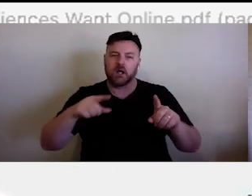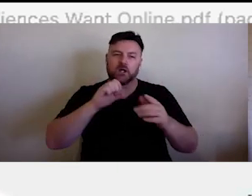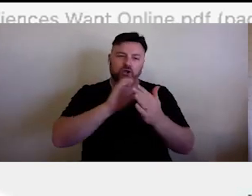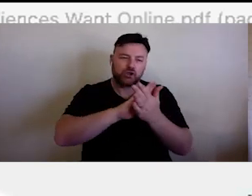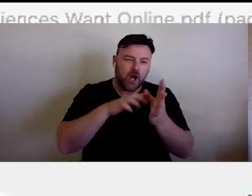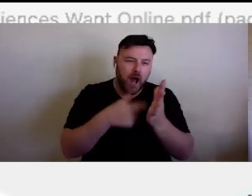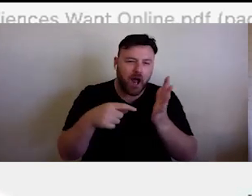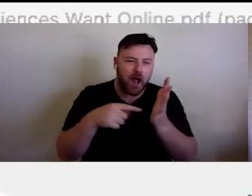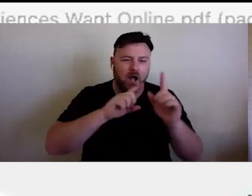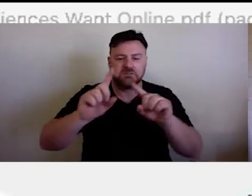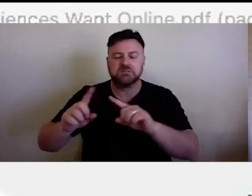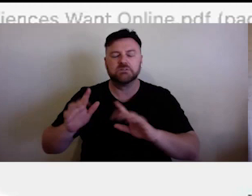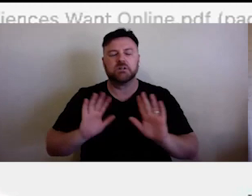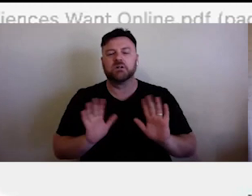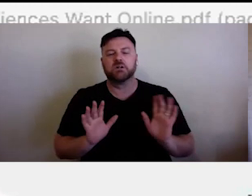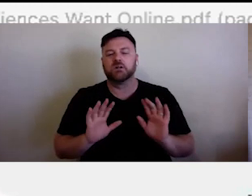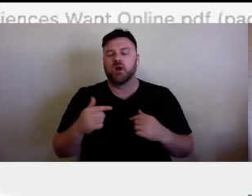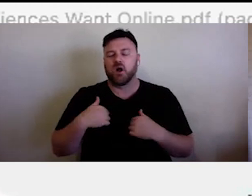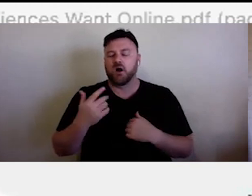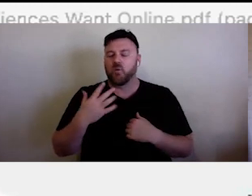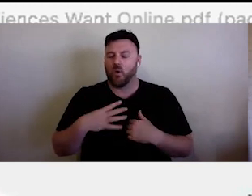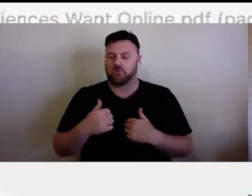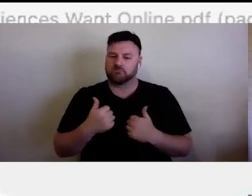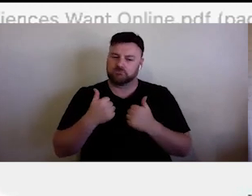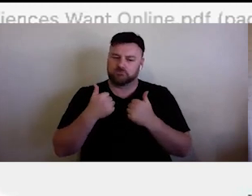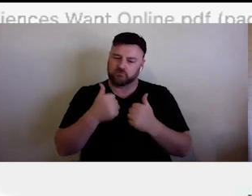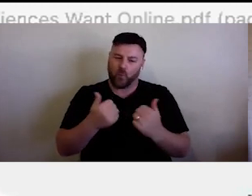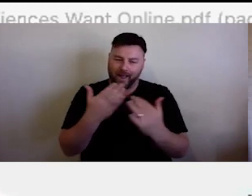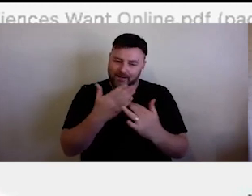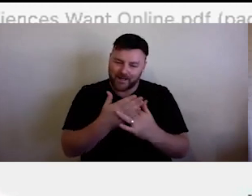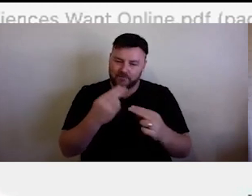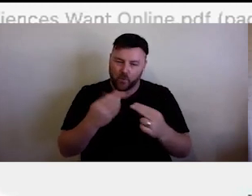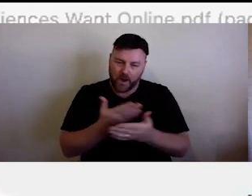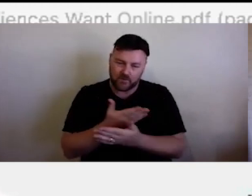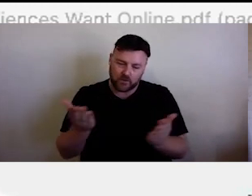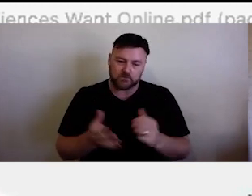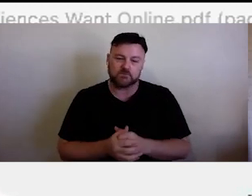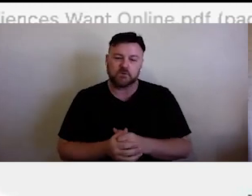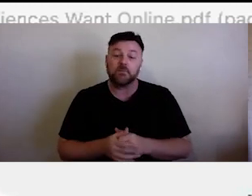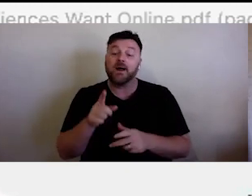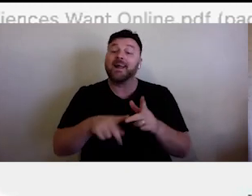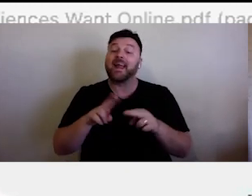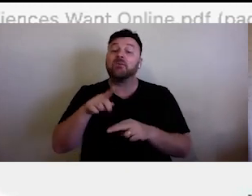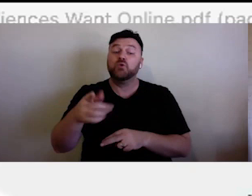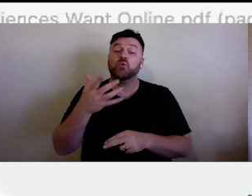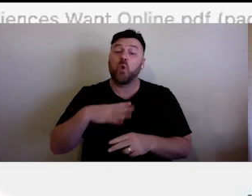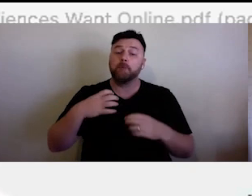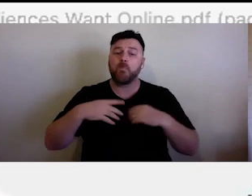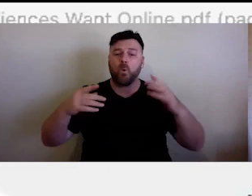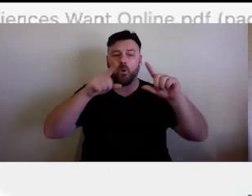accessible to everyone. For those wanting more of a chart fix and stats, I am going to be sharing a fact sheet with you after this